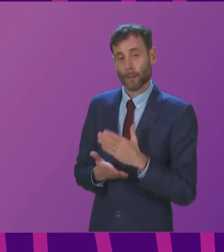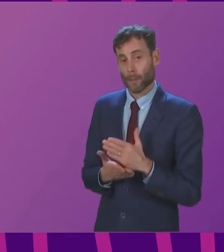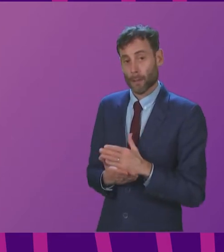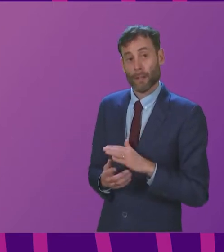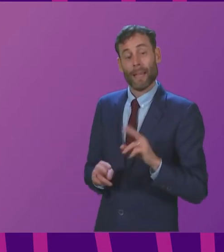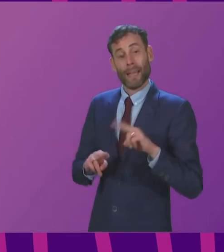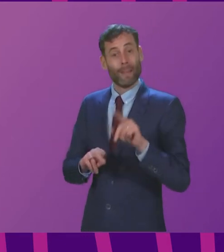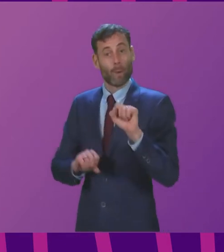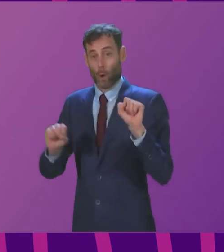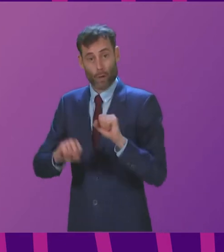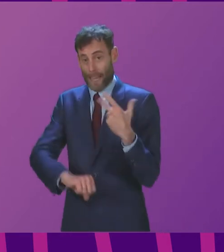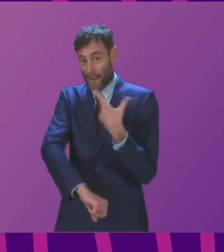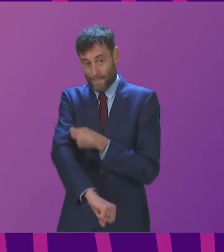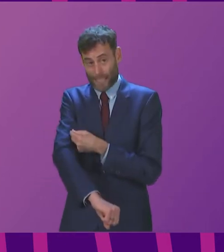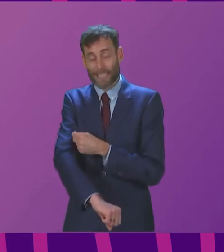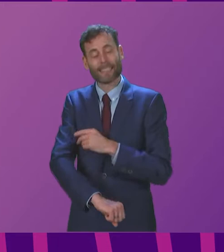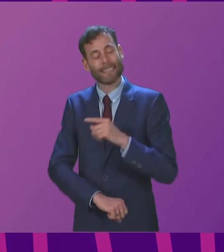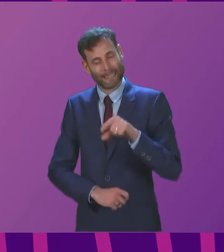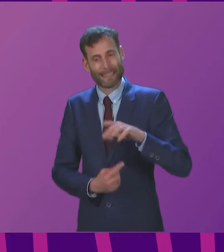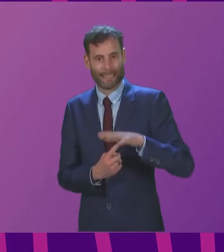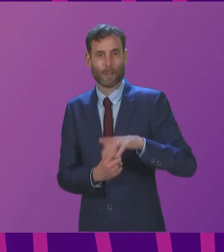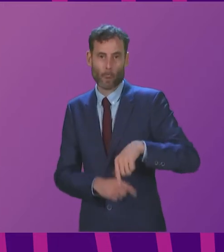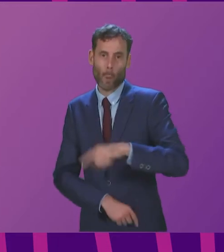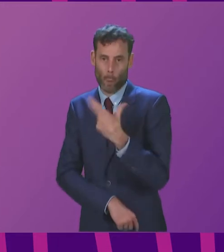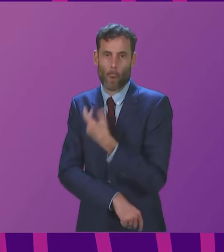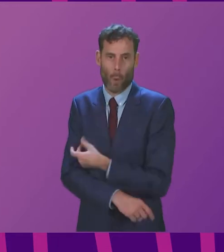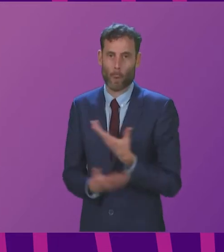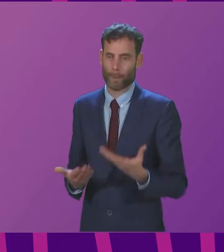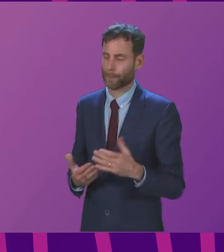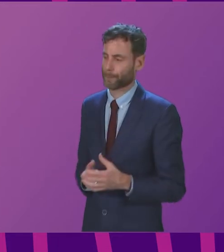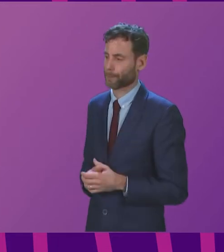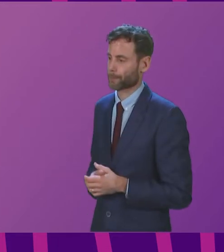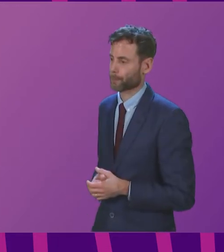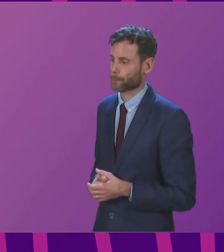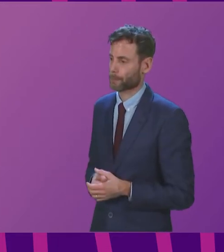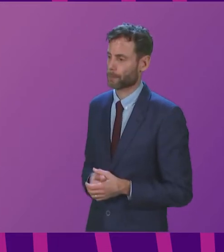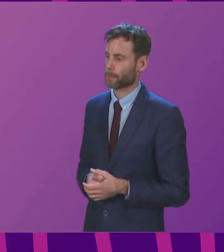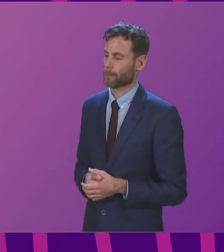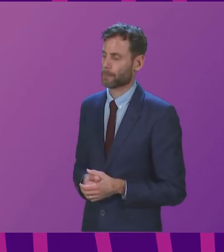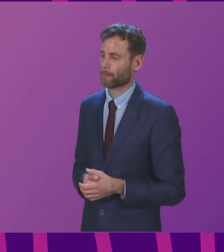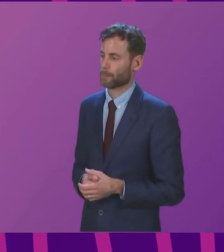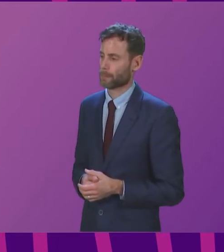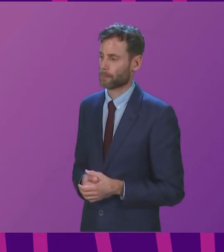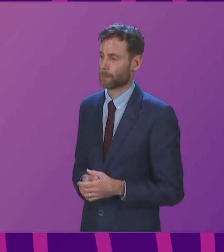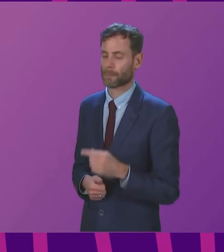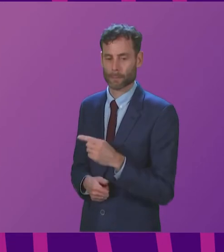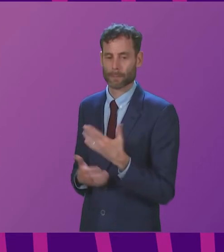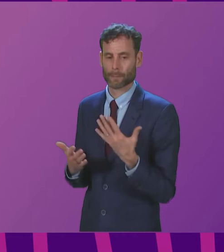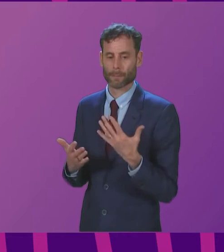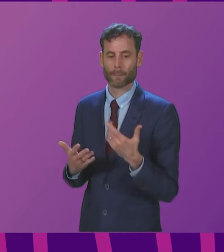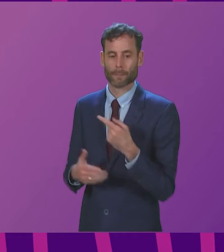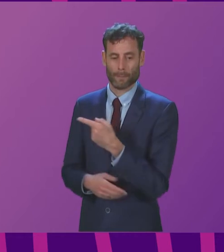vaccinated yet, it is not too late to take the opportunity to make sure that you are.